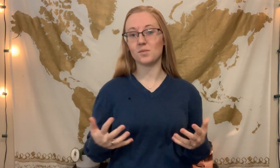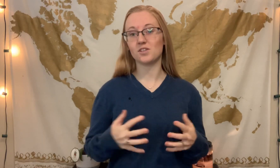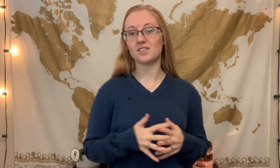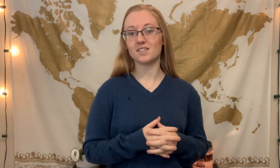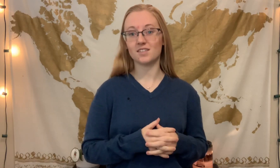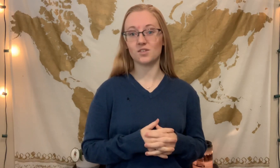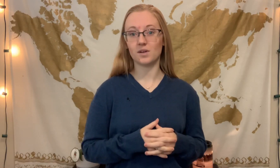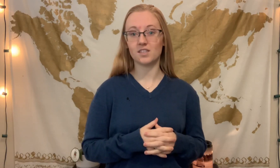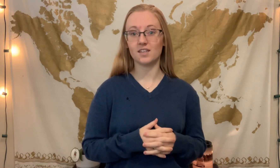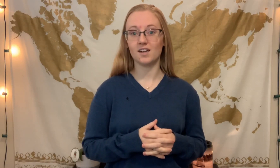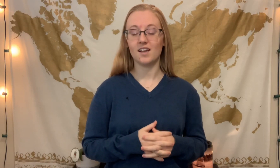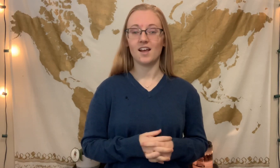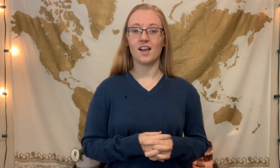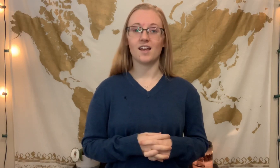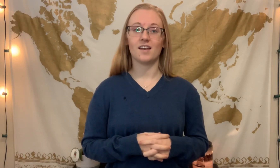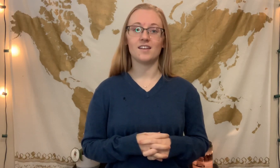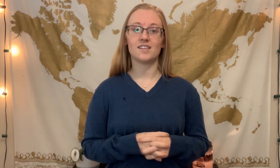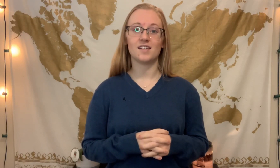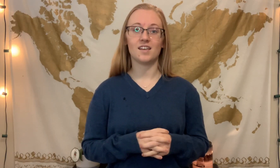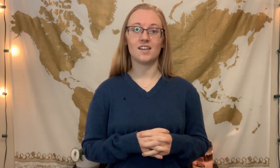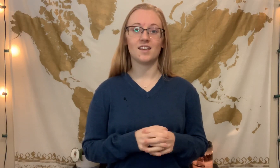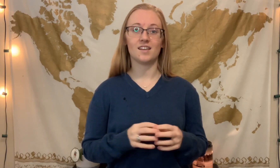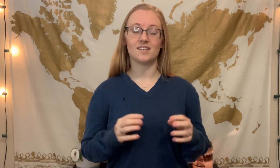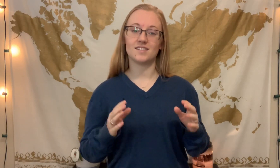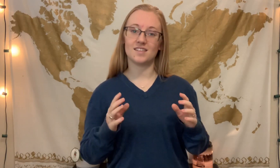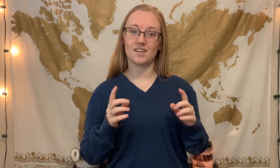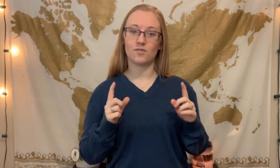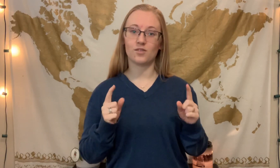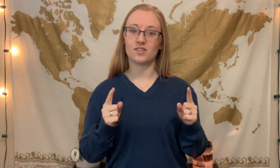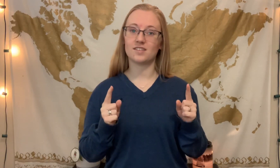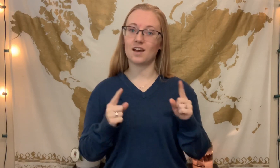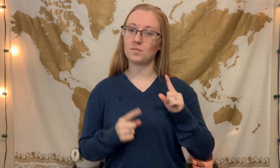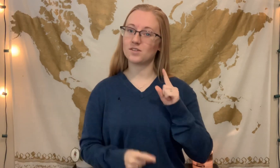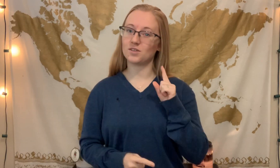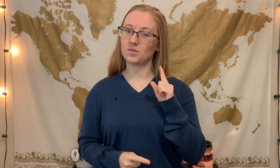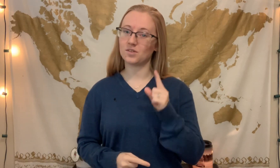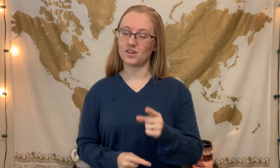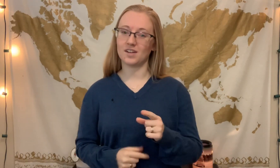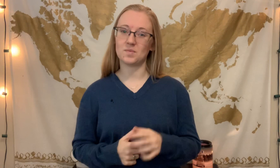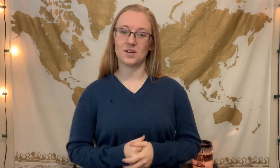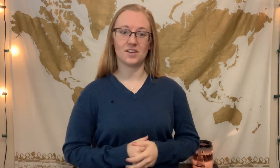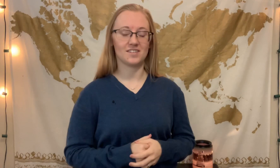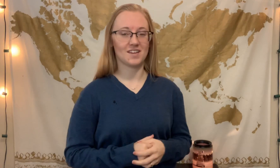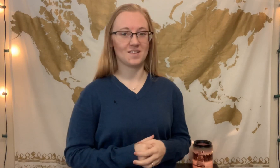emergency situation and it is the first step to learning American Sign Language.